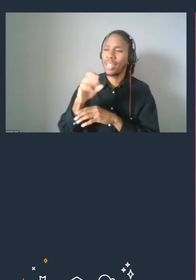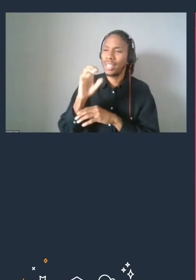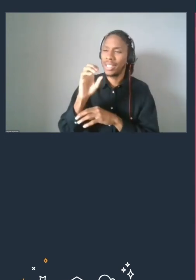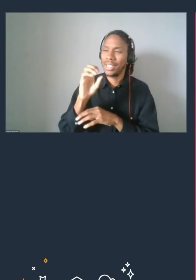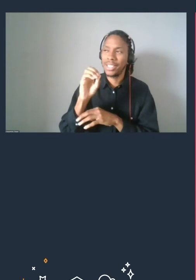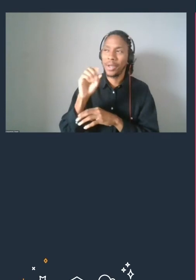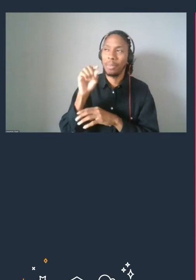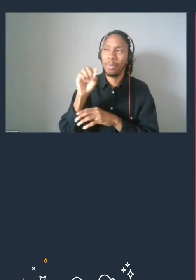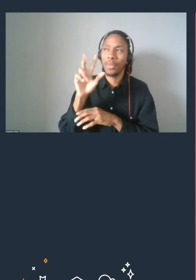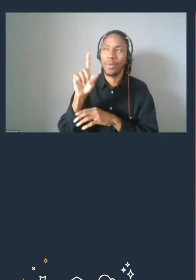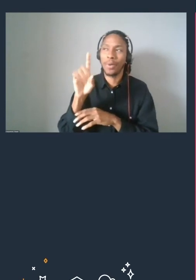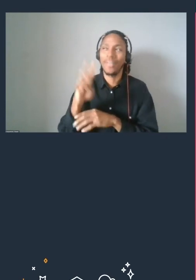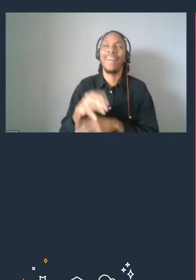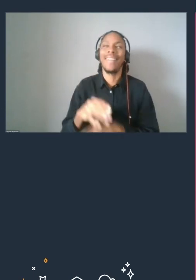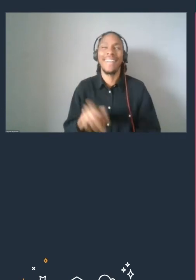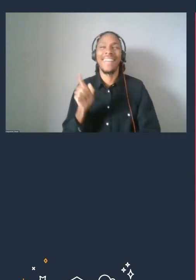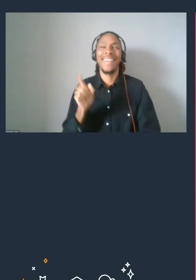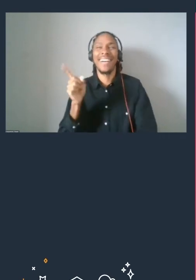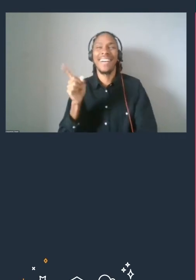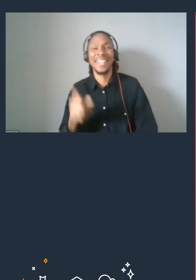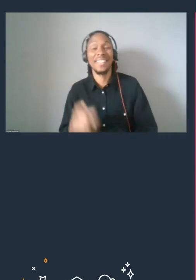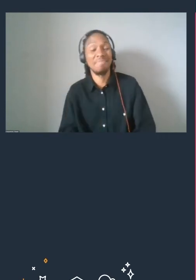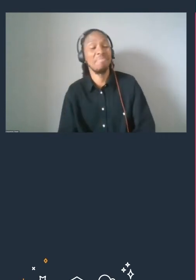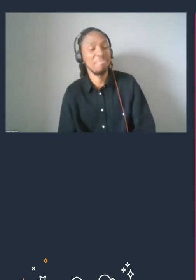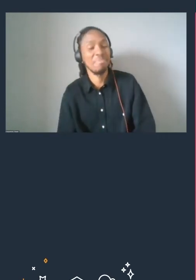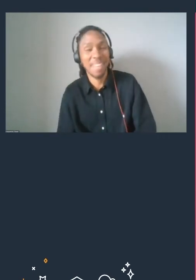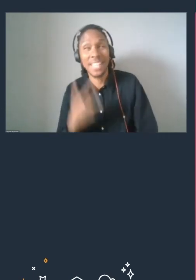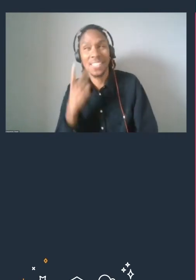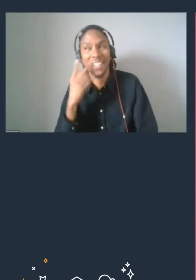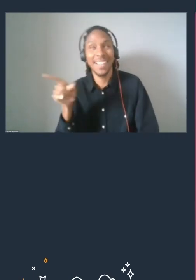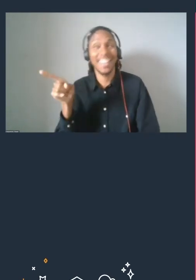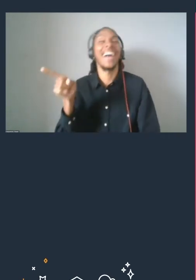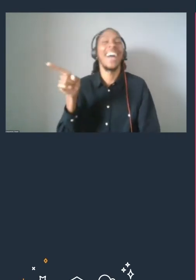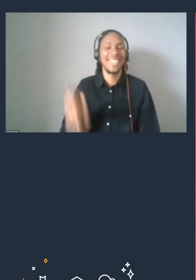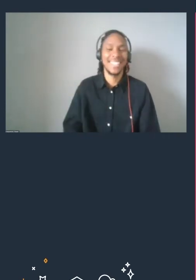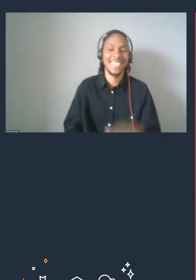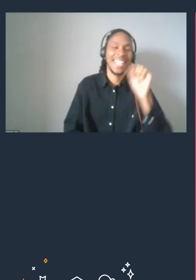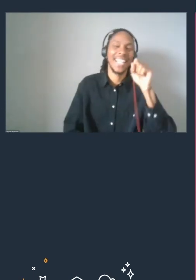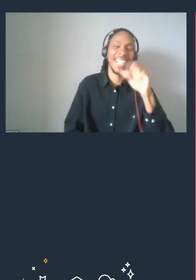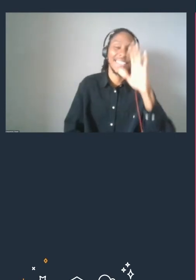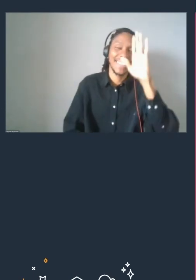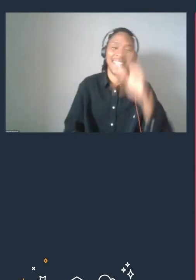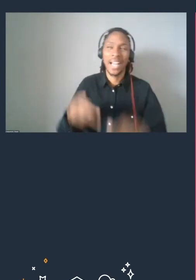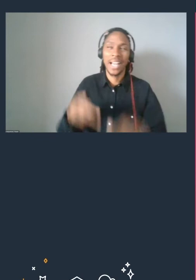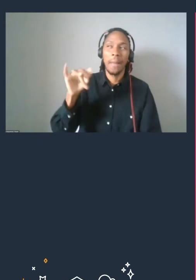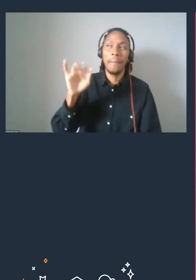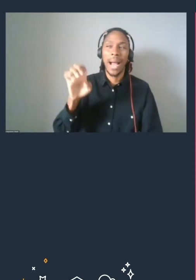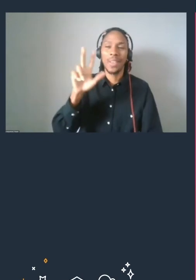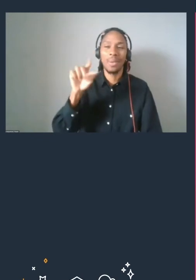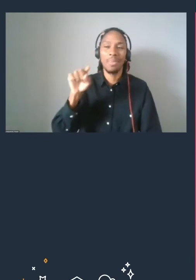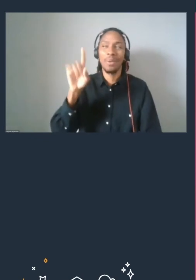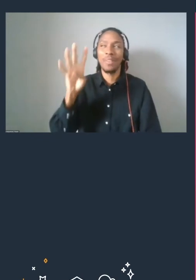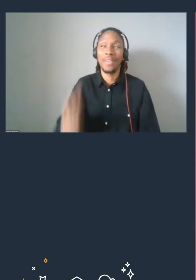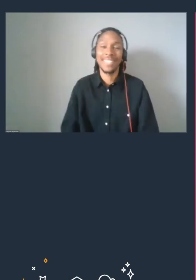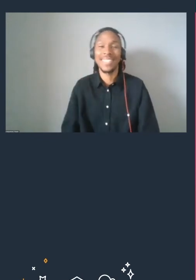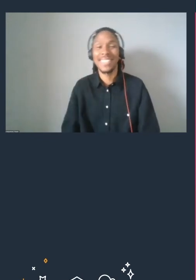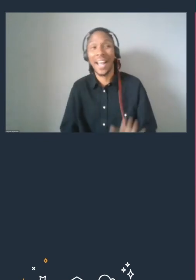That was a nice little Easter egg in the presentation. Yes, it was. Lot of pie iterations, did it? Yes.